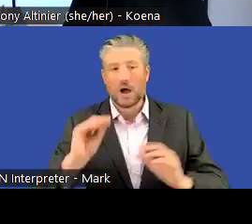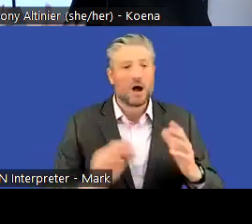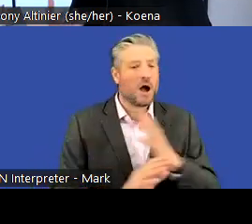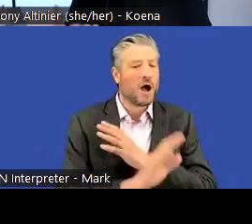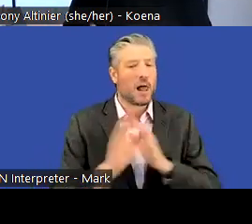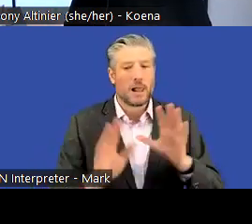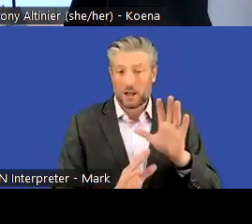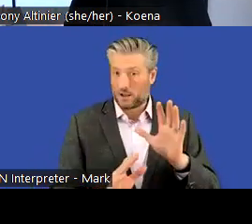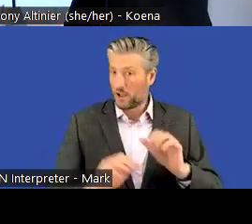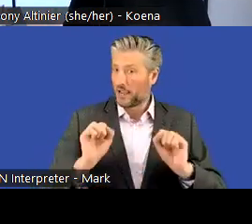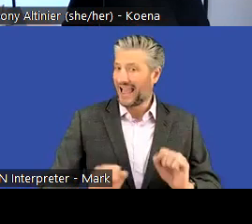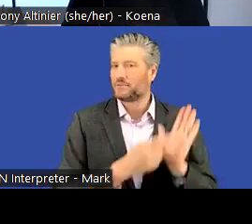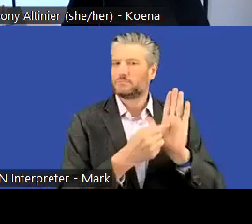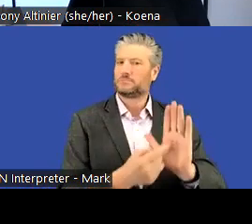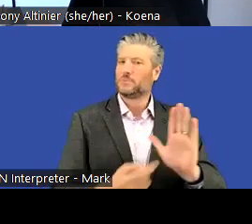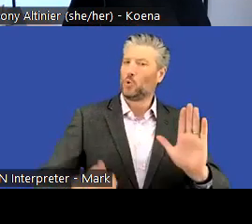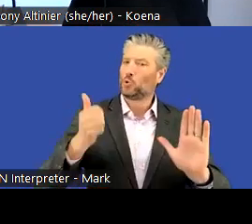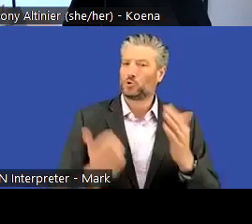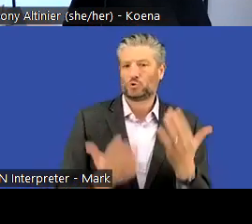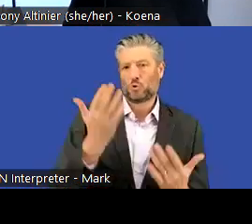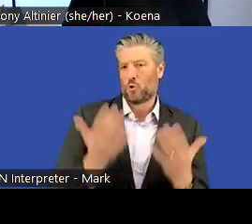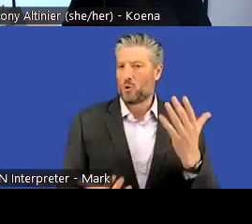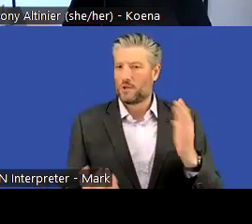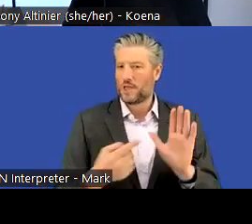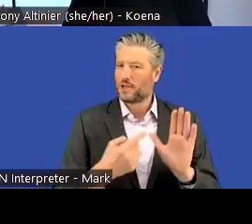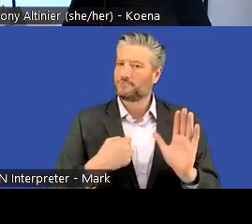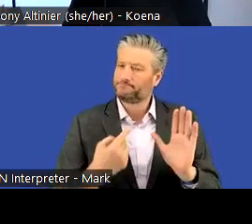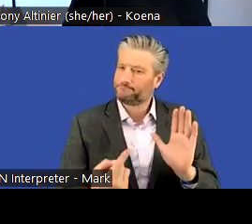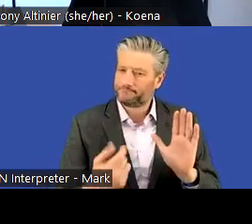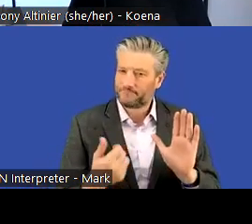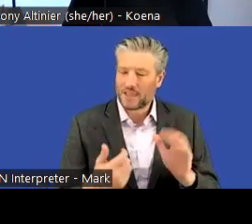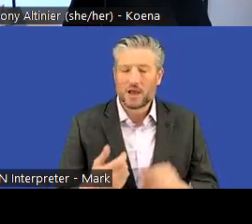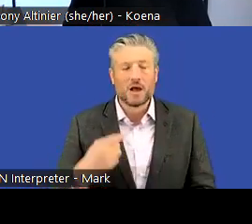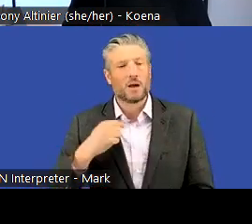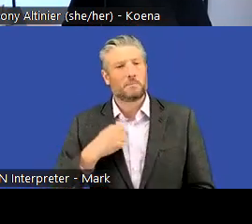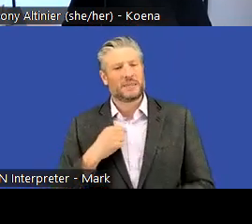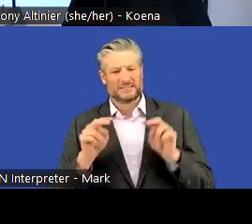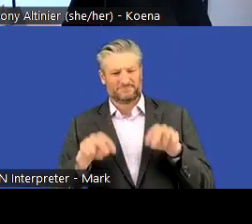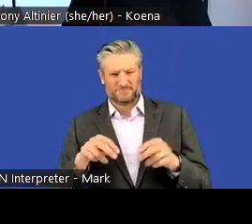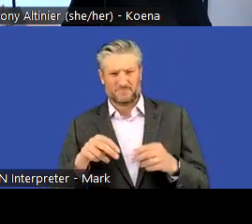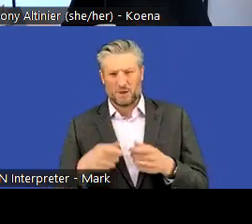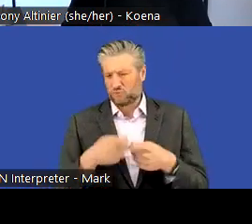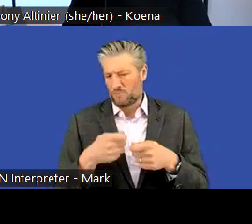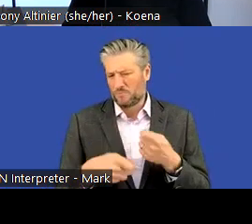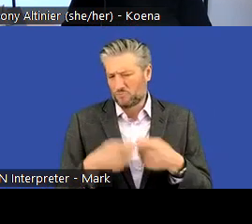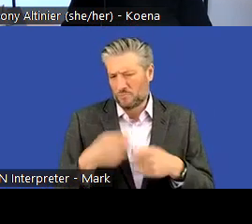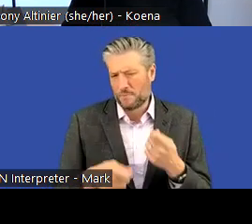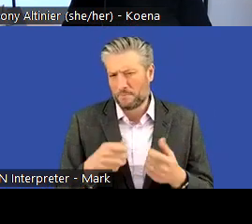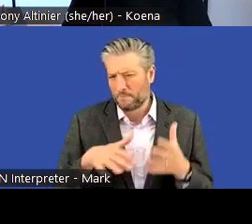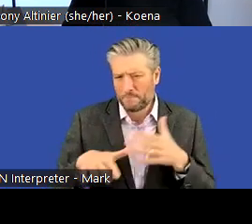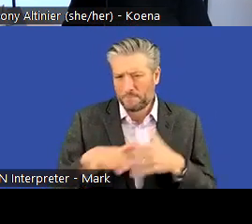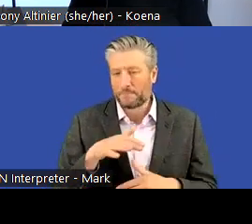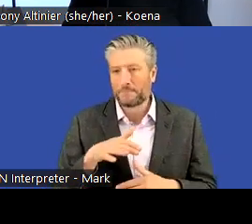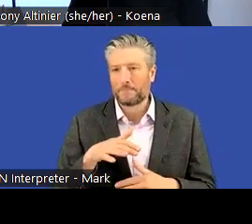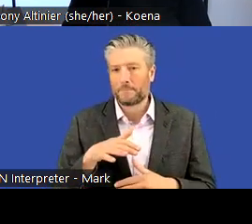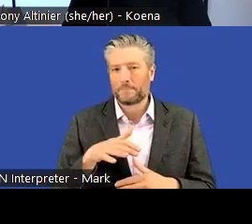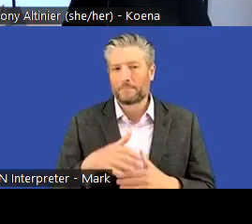What is really problematic to me is we don't have at all the question of the critical error.